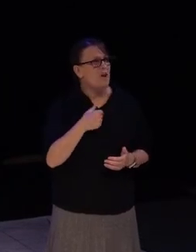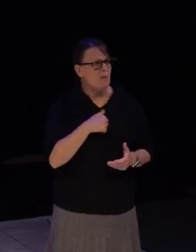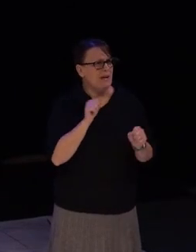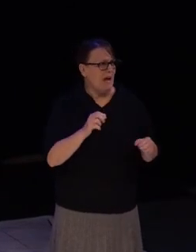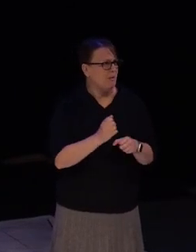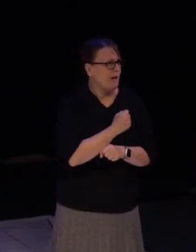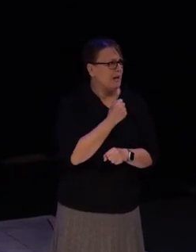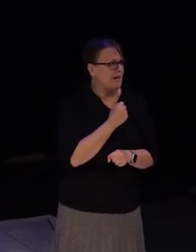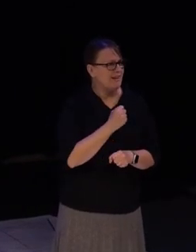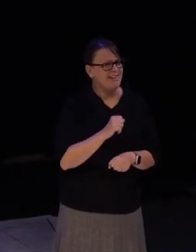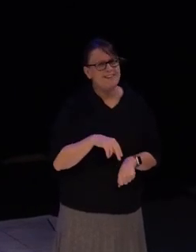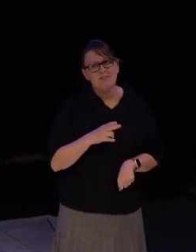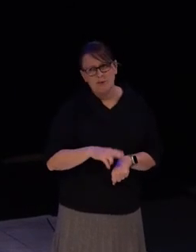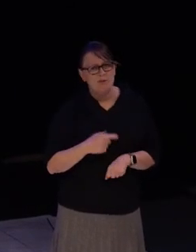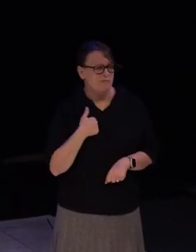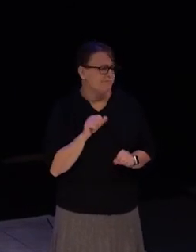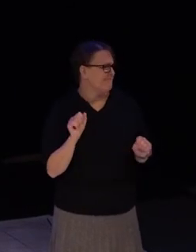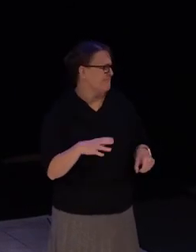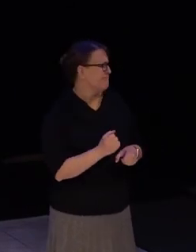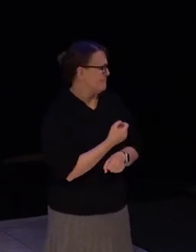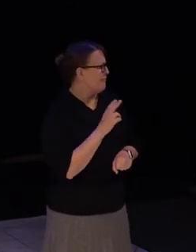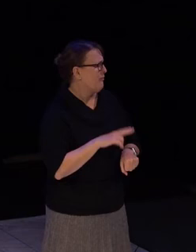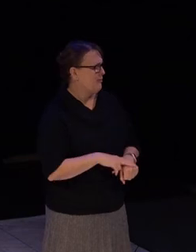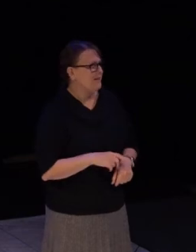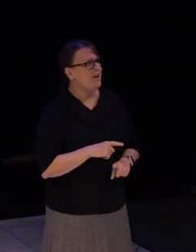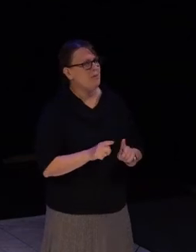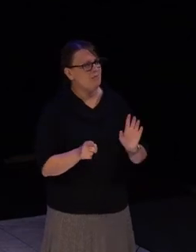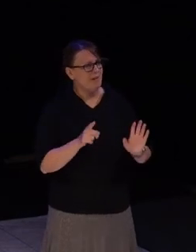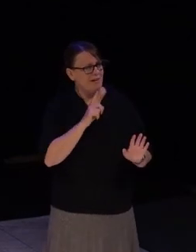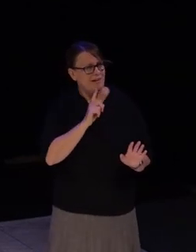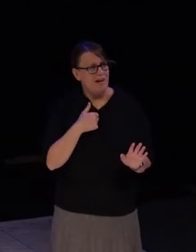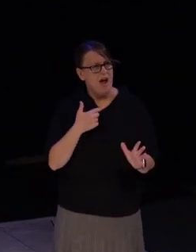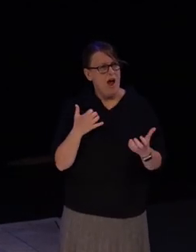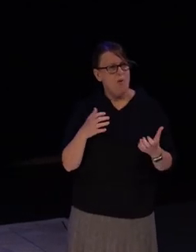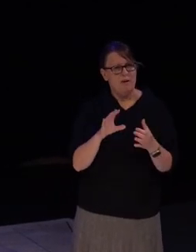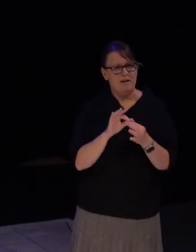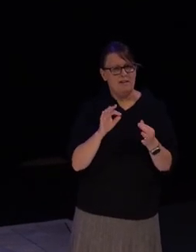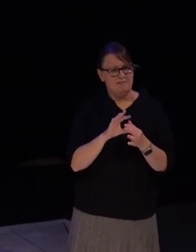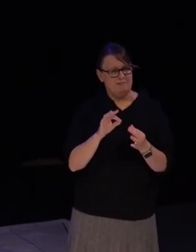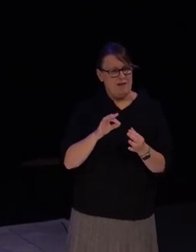which of course we can win. But I wanna real dive into the we can lose thing.